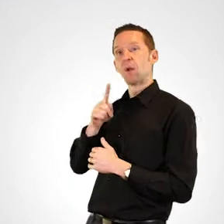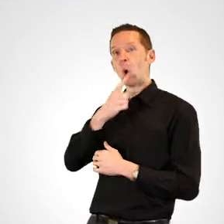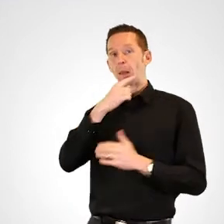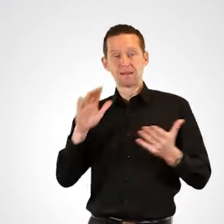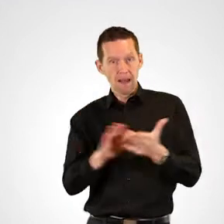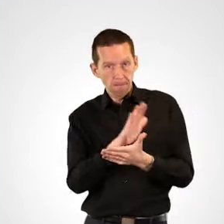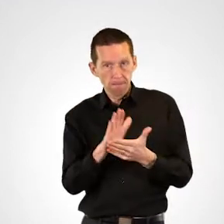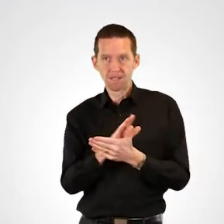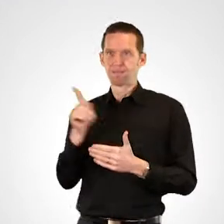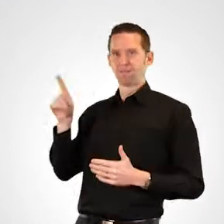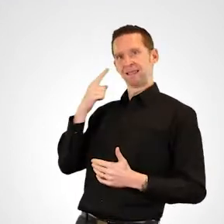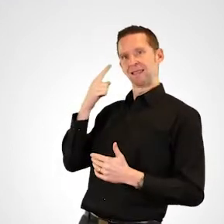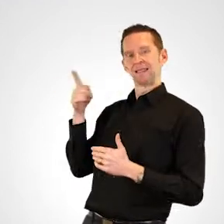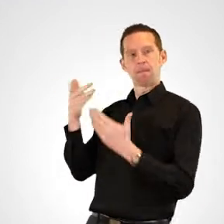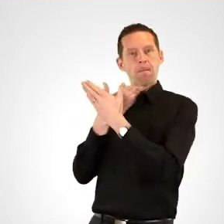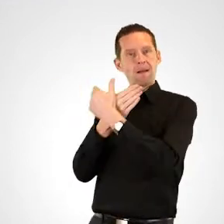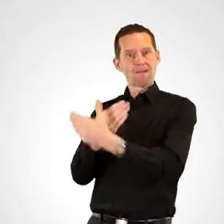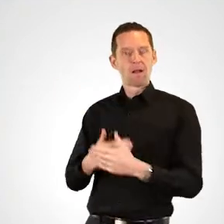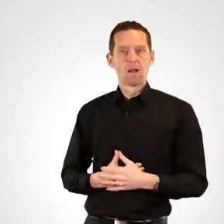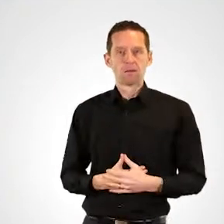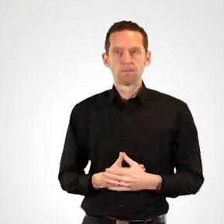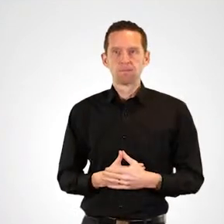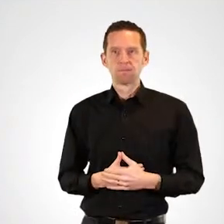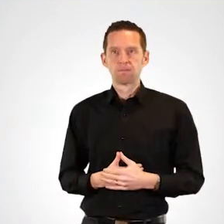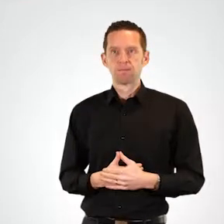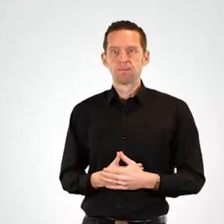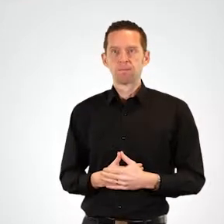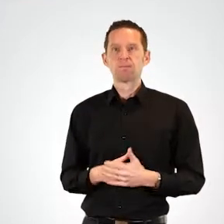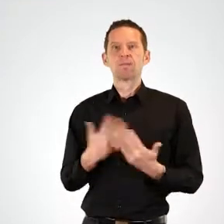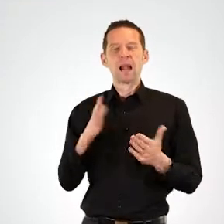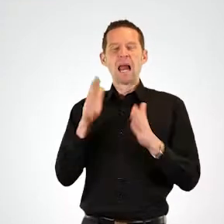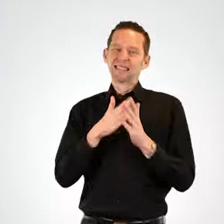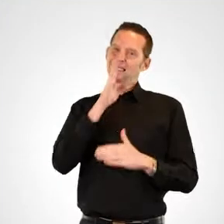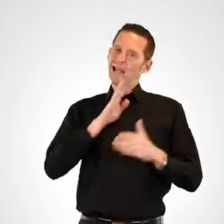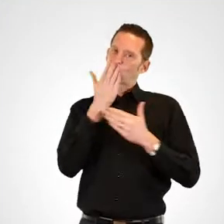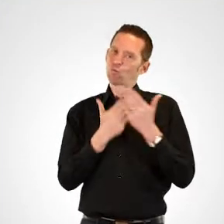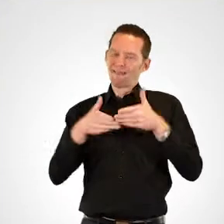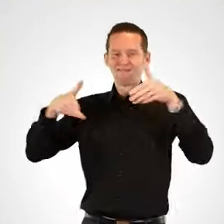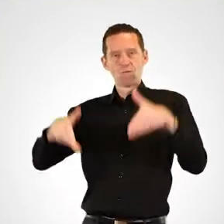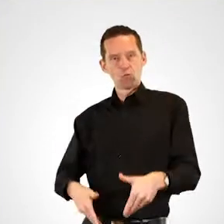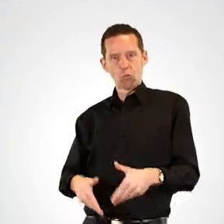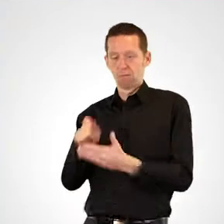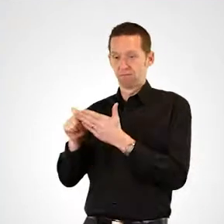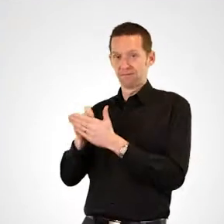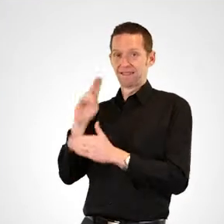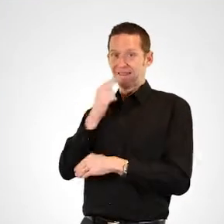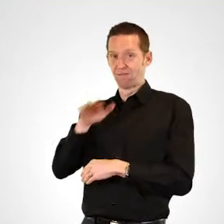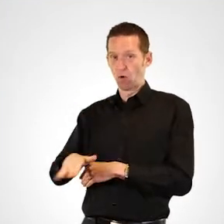"The girl is happy. She sees a butterfly." And finally, a rather sad story, "The Funeral," written by a six-year-old deaf child.